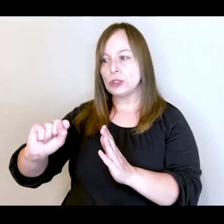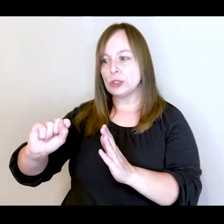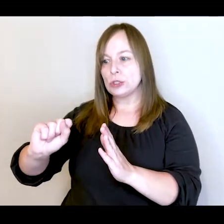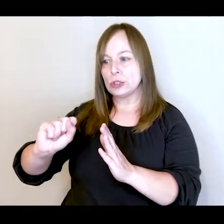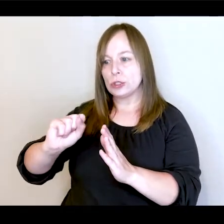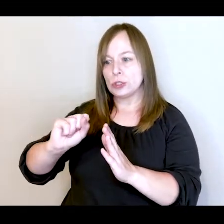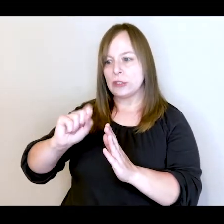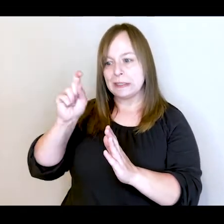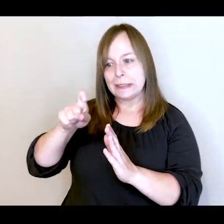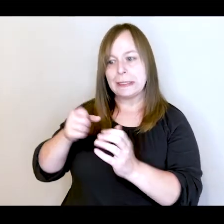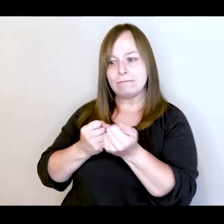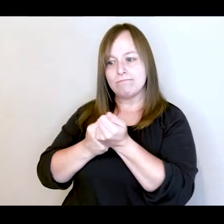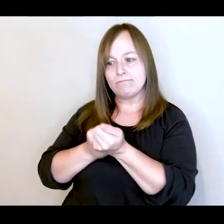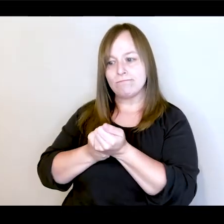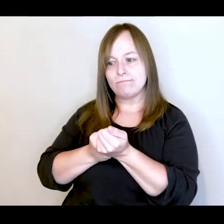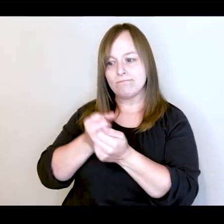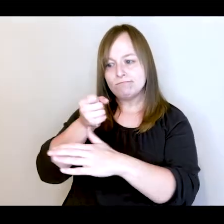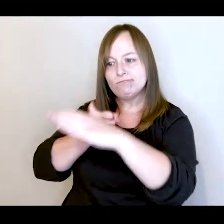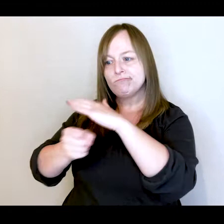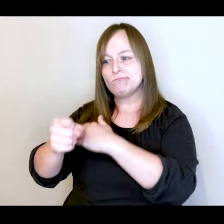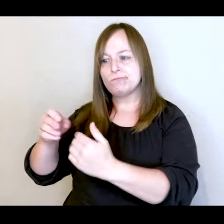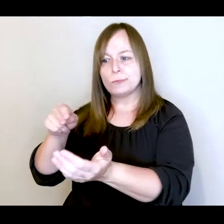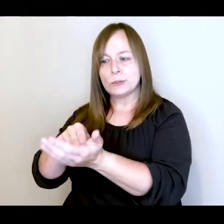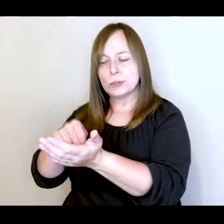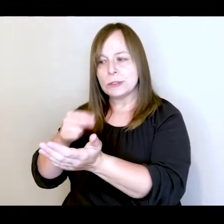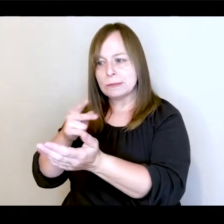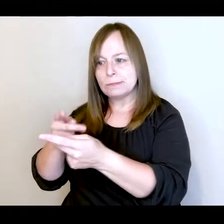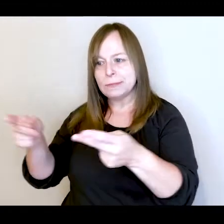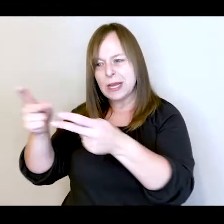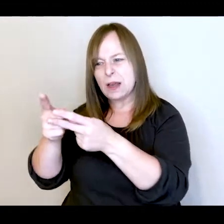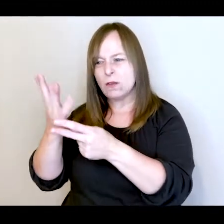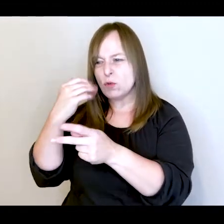if they need assistance they're going into a nursing facility, but can you